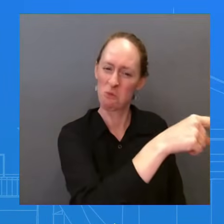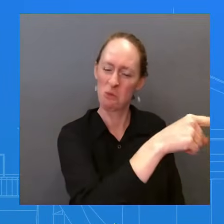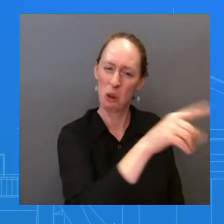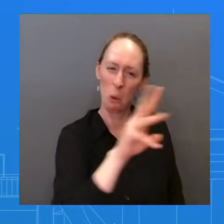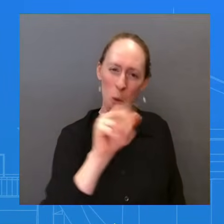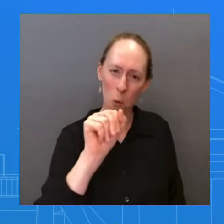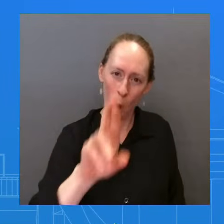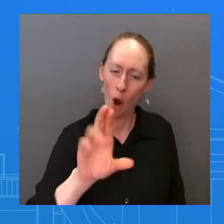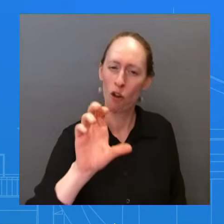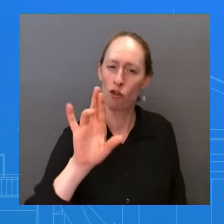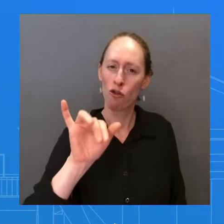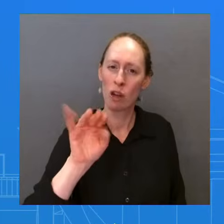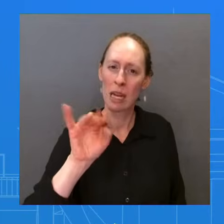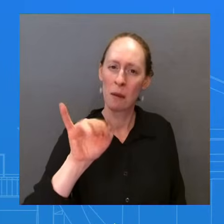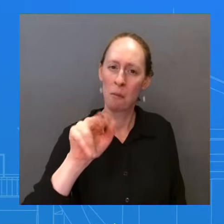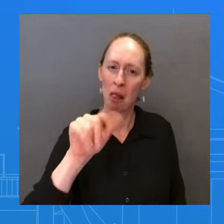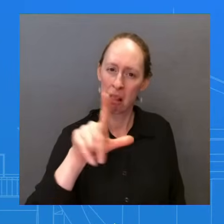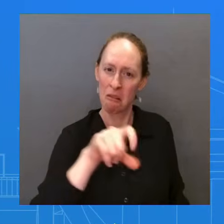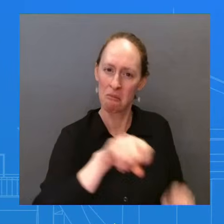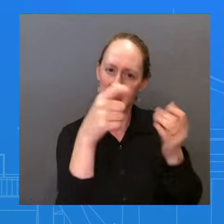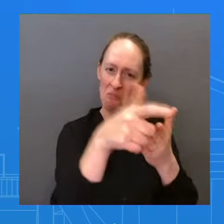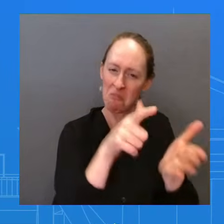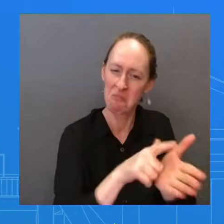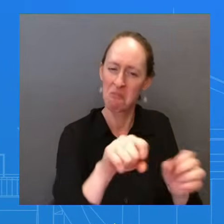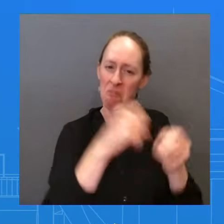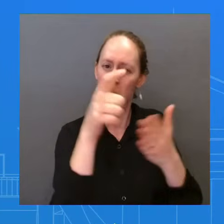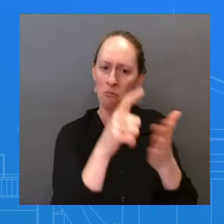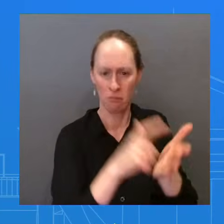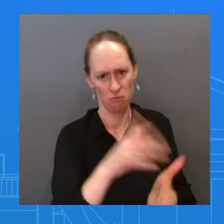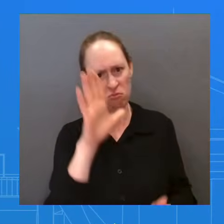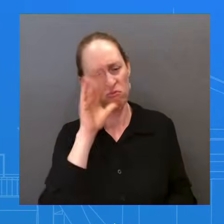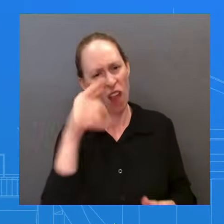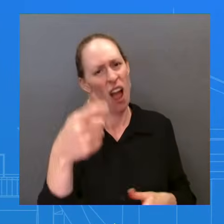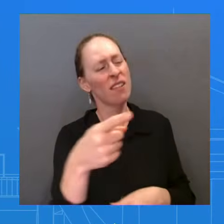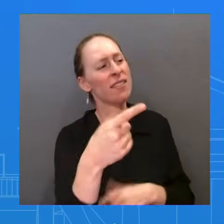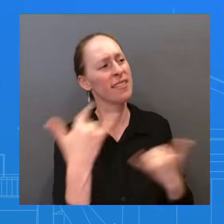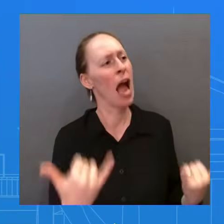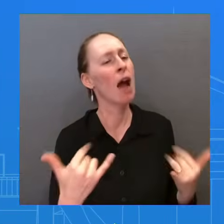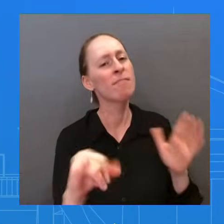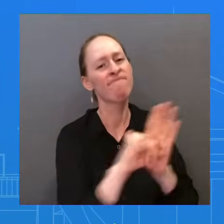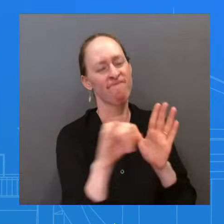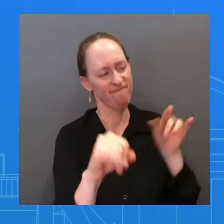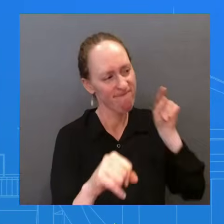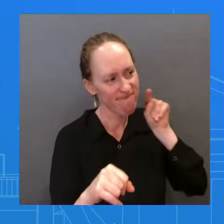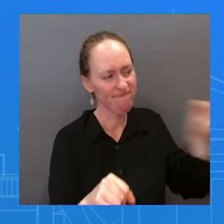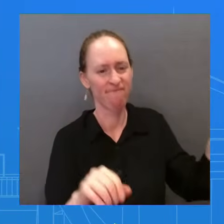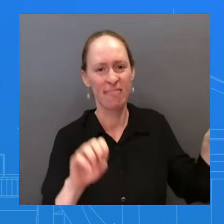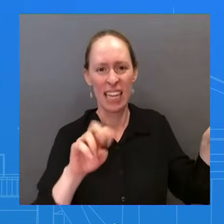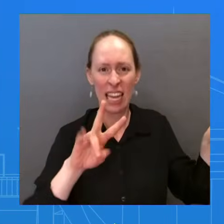and saying these are evil regimes, which you refused to do in our earlier colloquy. Mr. Kirby: Well, I appreciate your advice on policy,